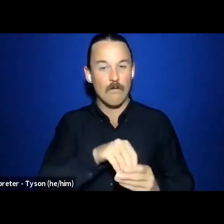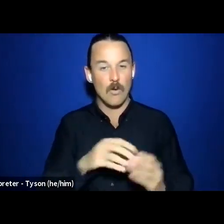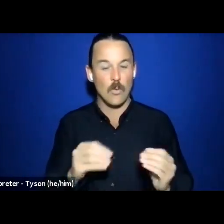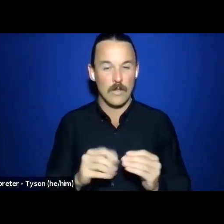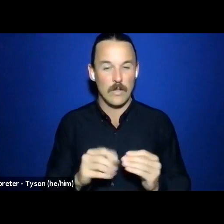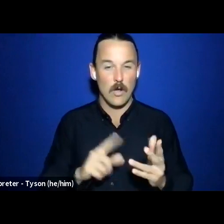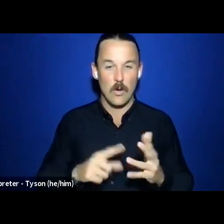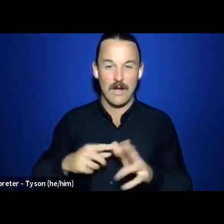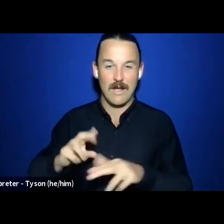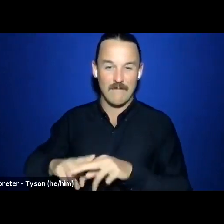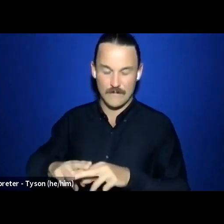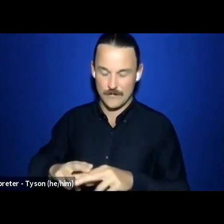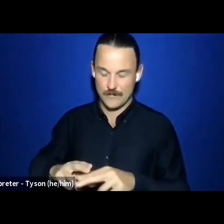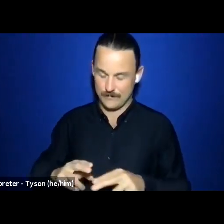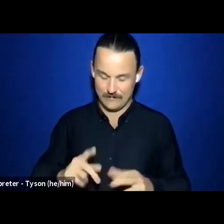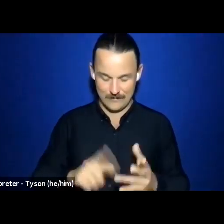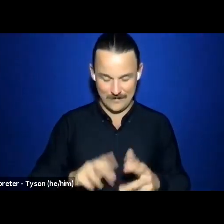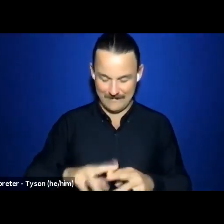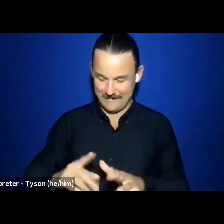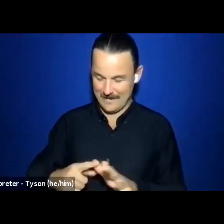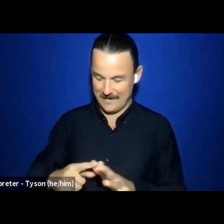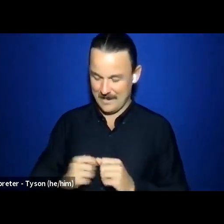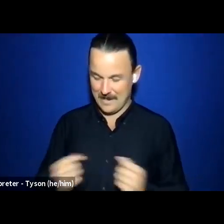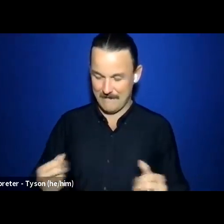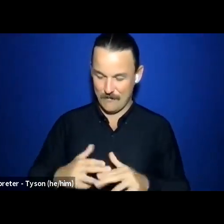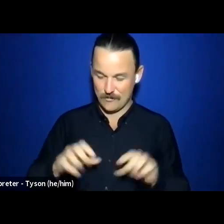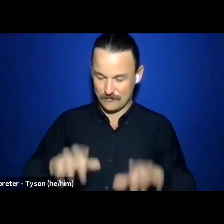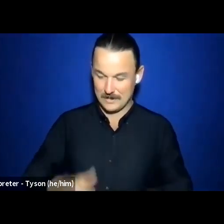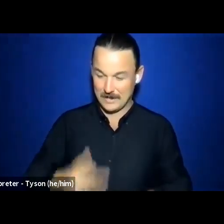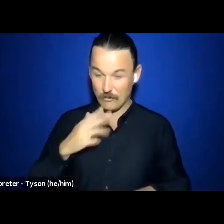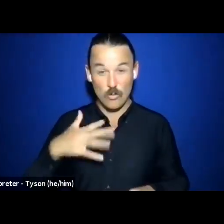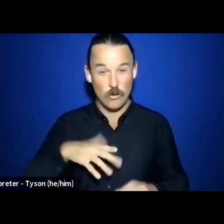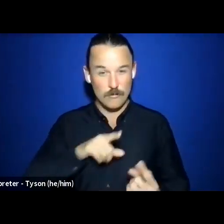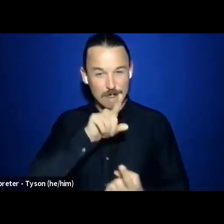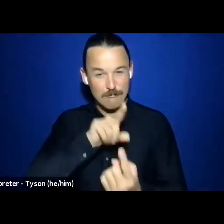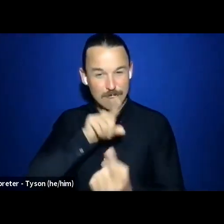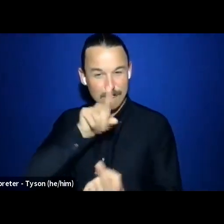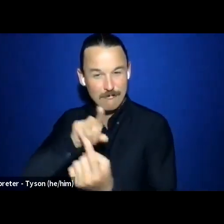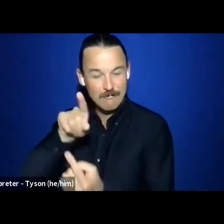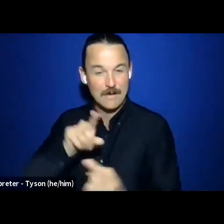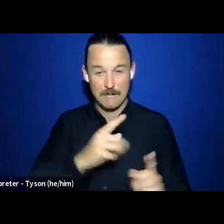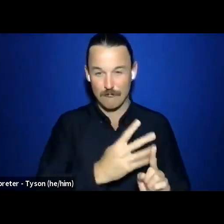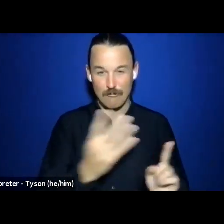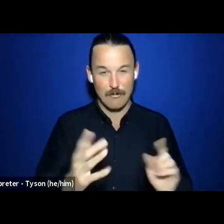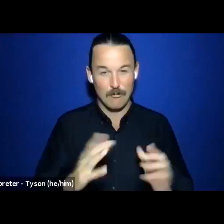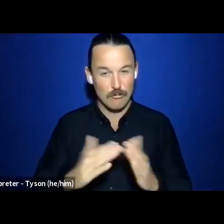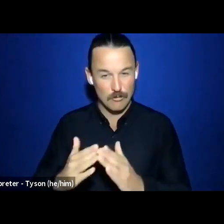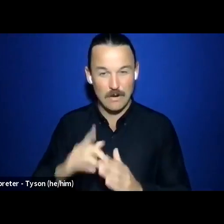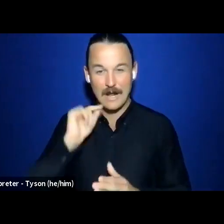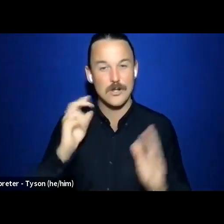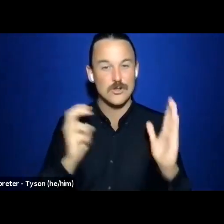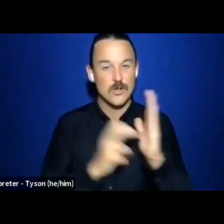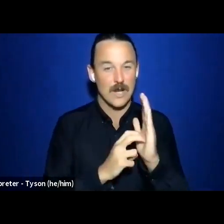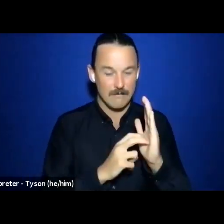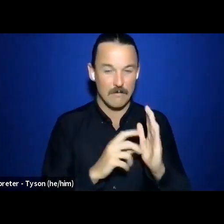with out for us. Australia. If you want to help foster new role models in the LGBT Q plus. community community, sign up